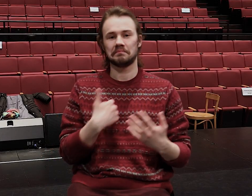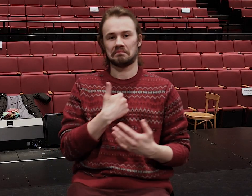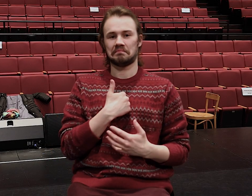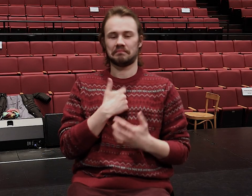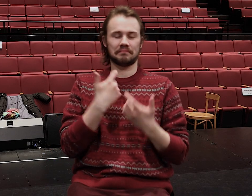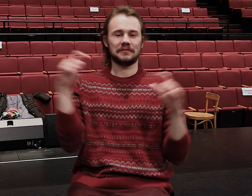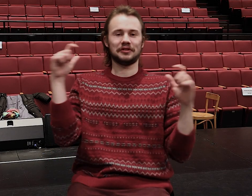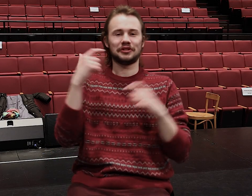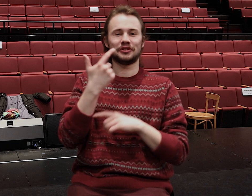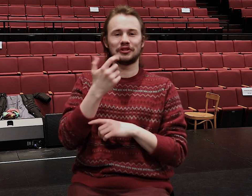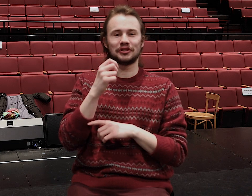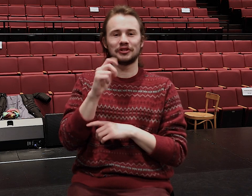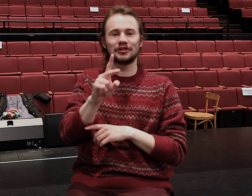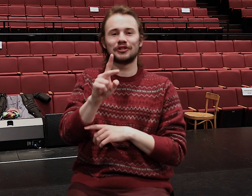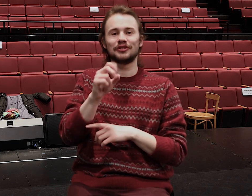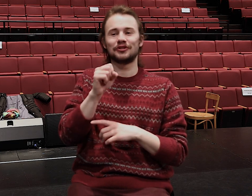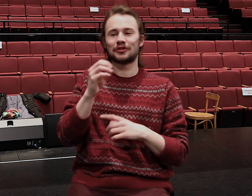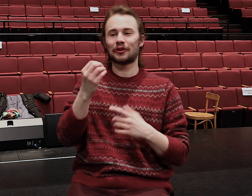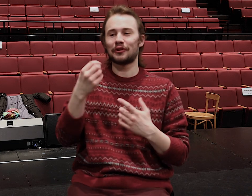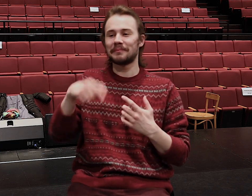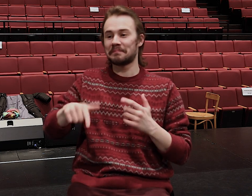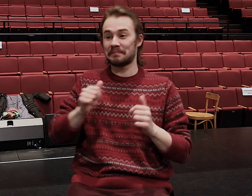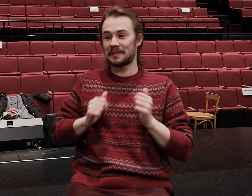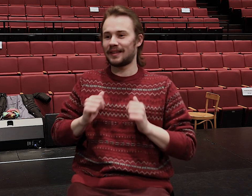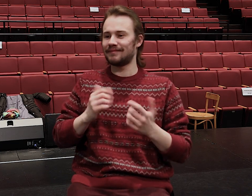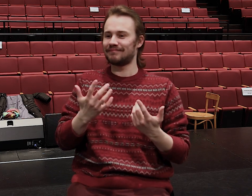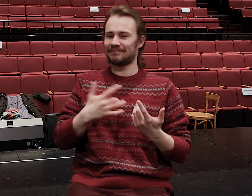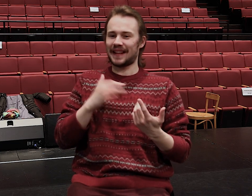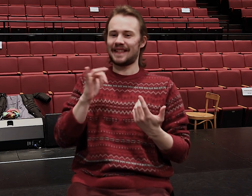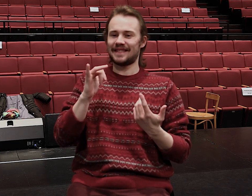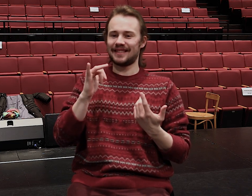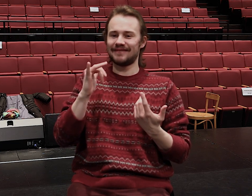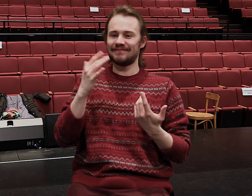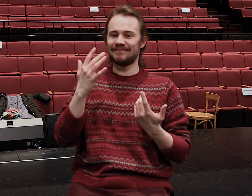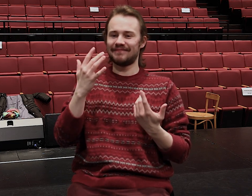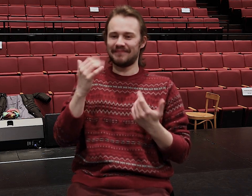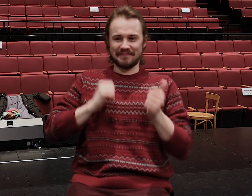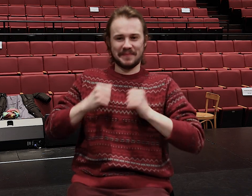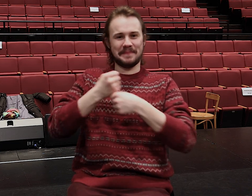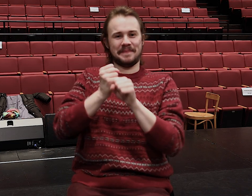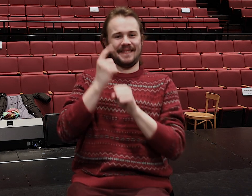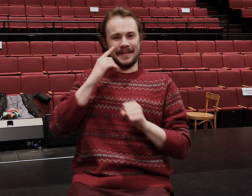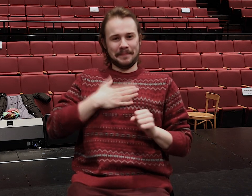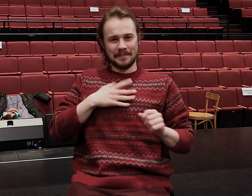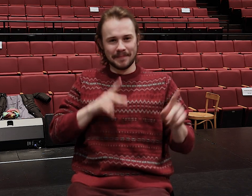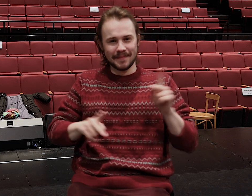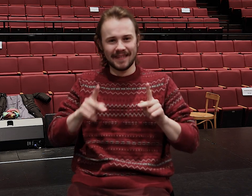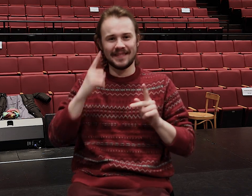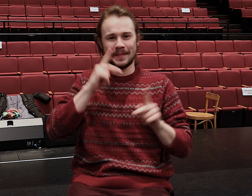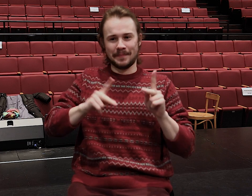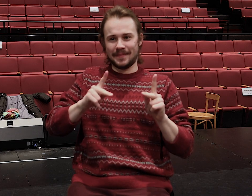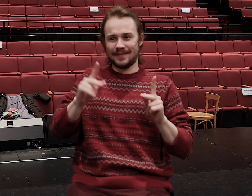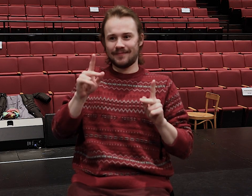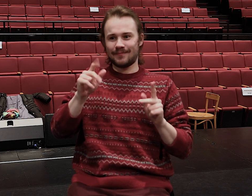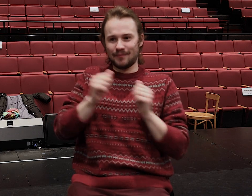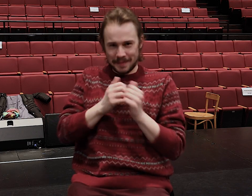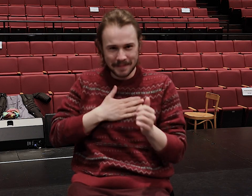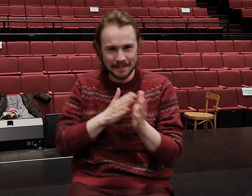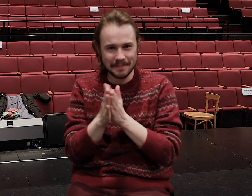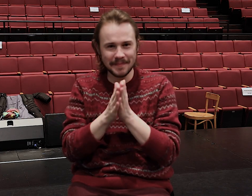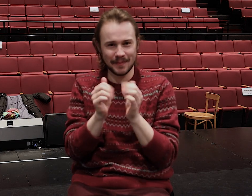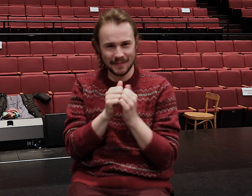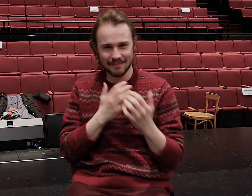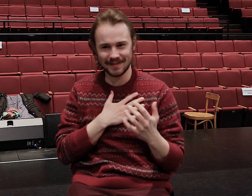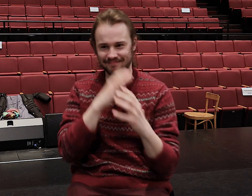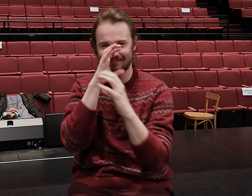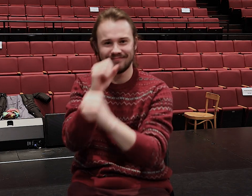I'm a geek, so within this play I feel like this play is, you know, about my people